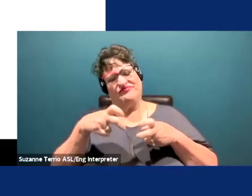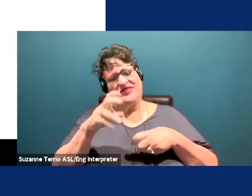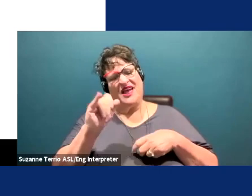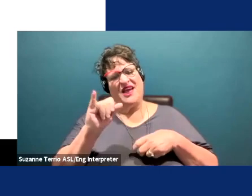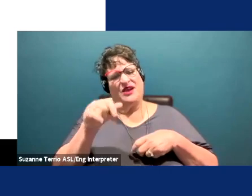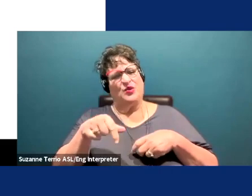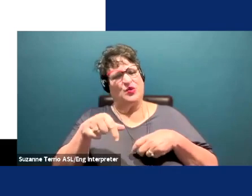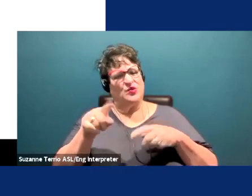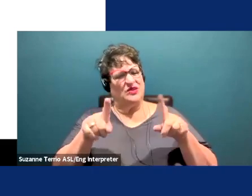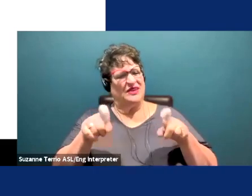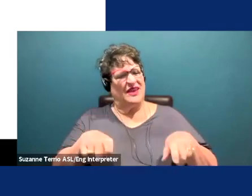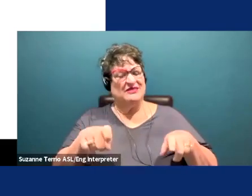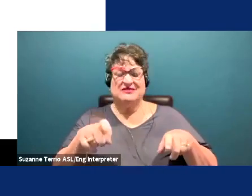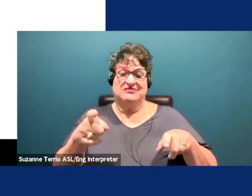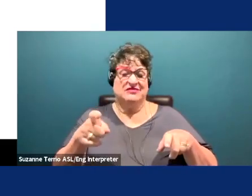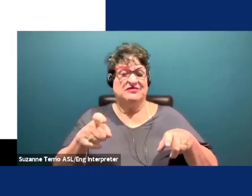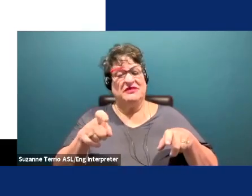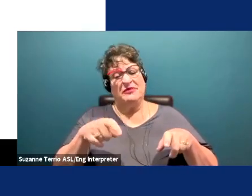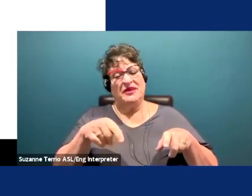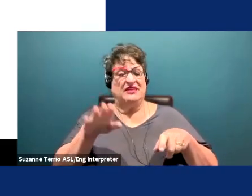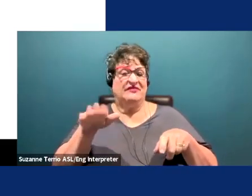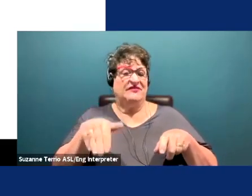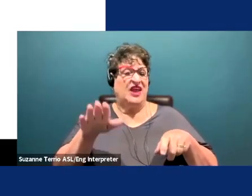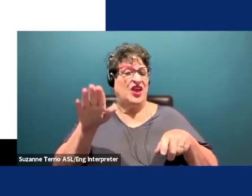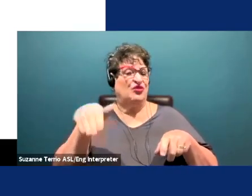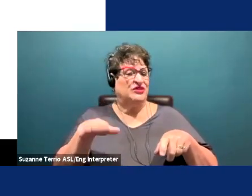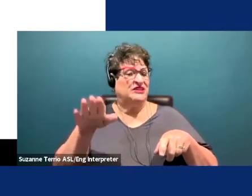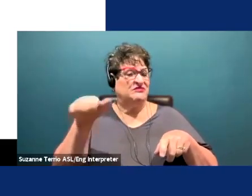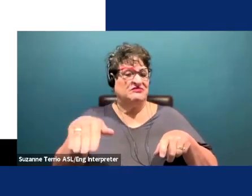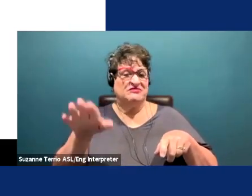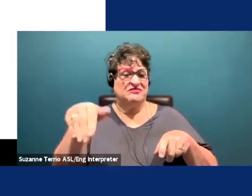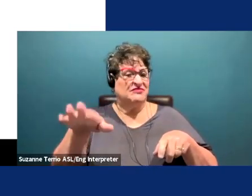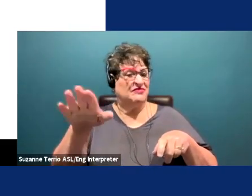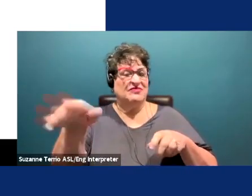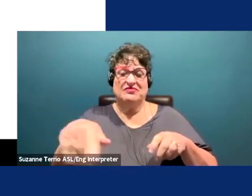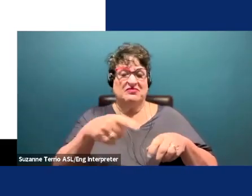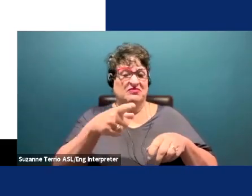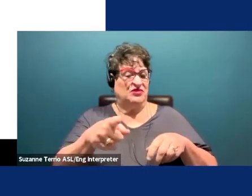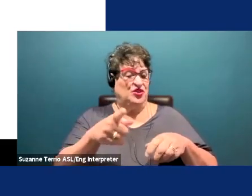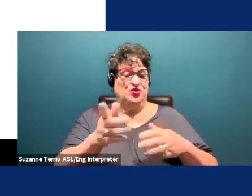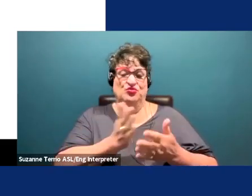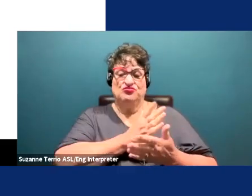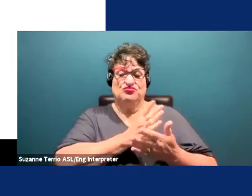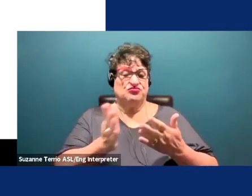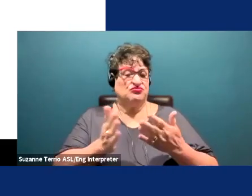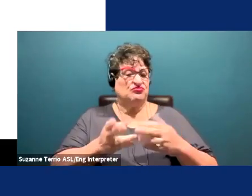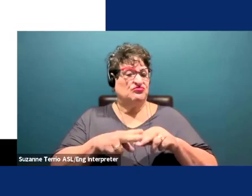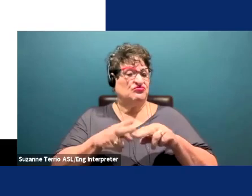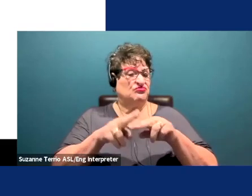So just like we have learned to move across reading levels, people with IDD can also have